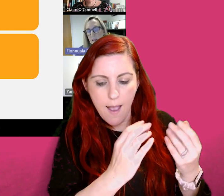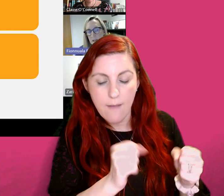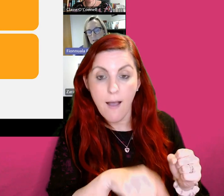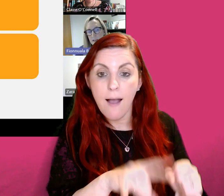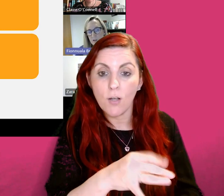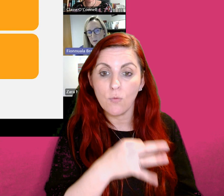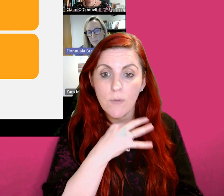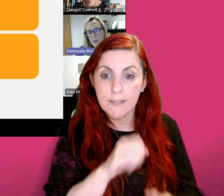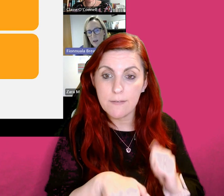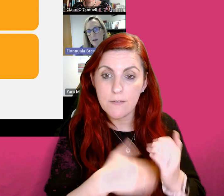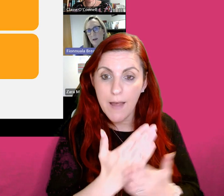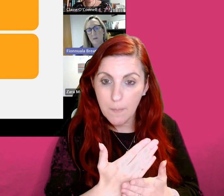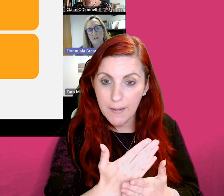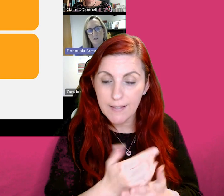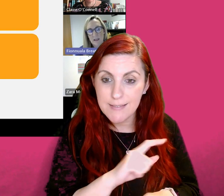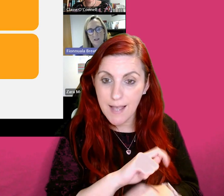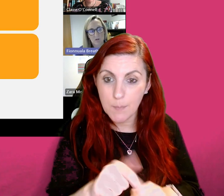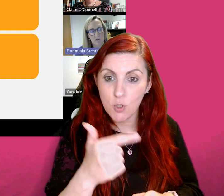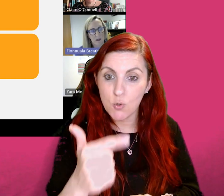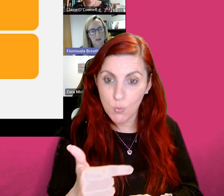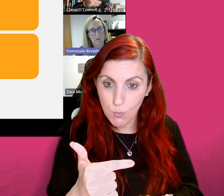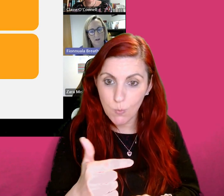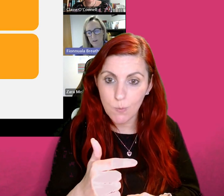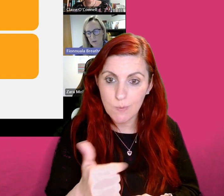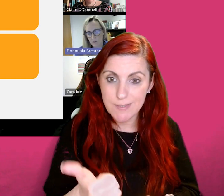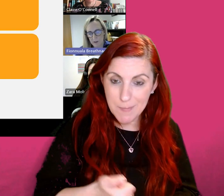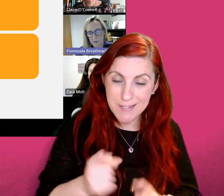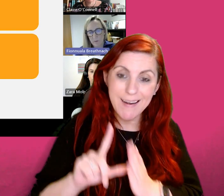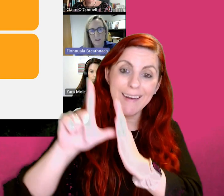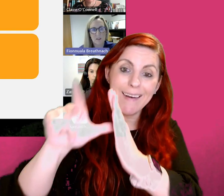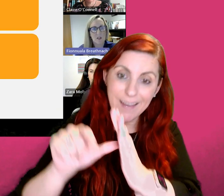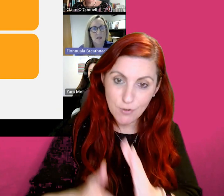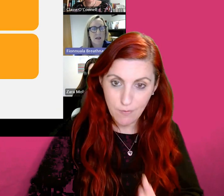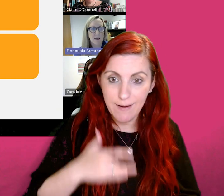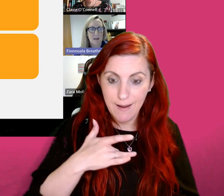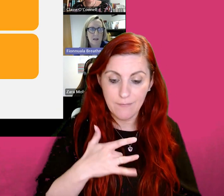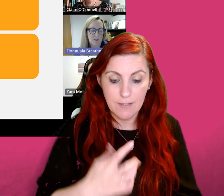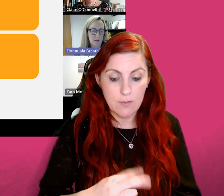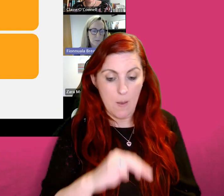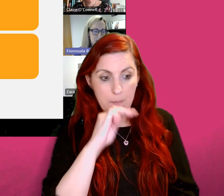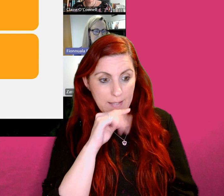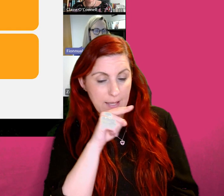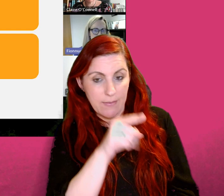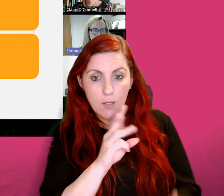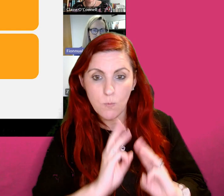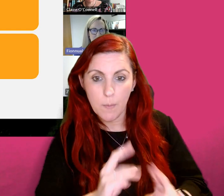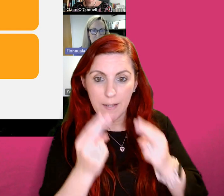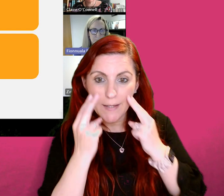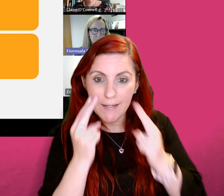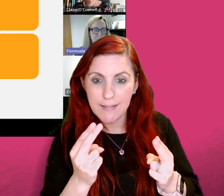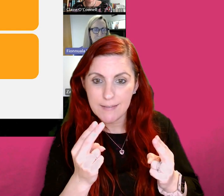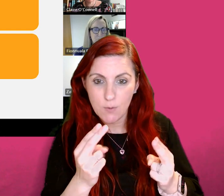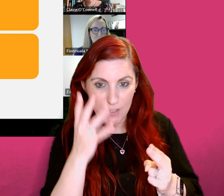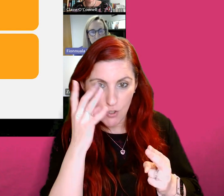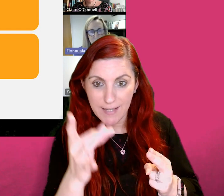decades later um so later in life and therefore these women need a diabetes screen every year